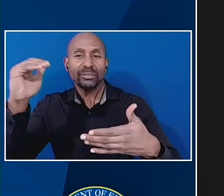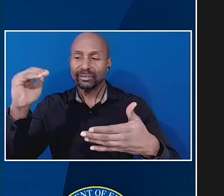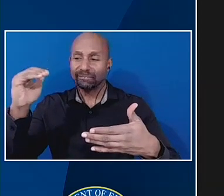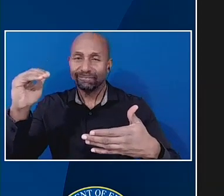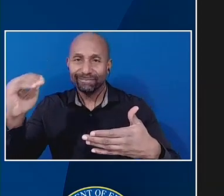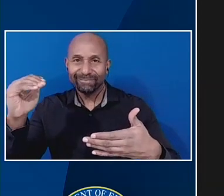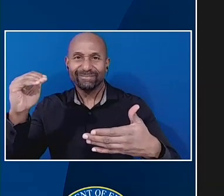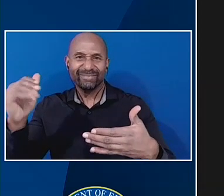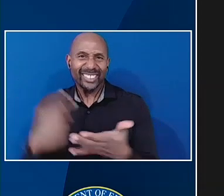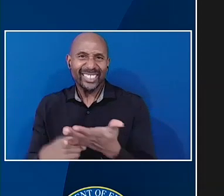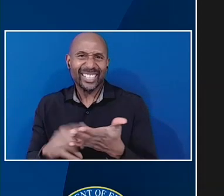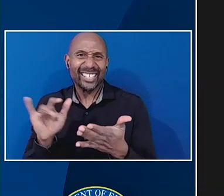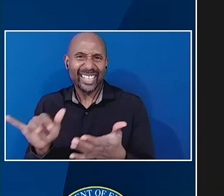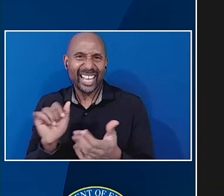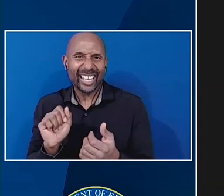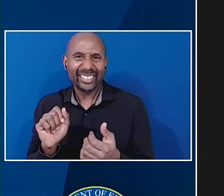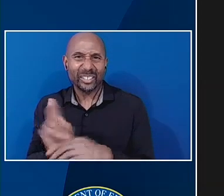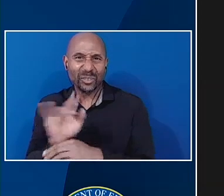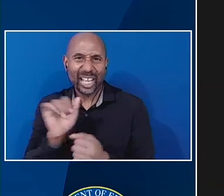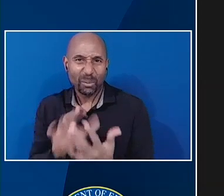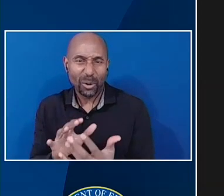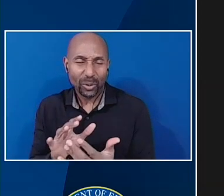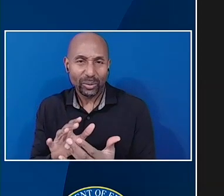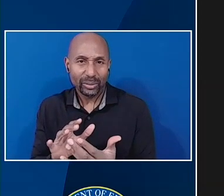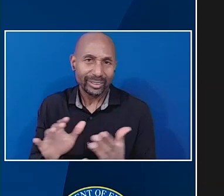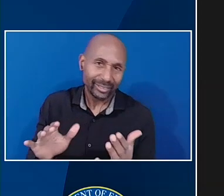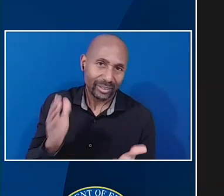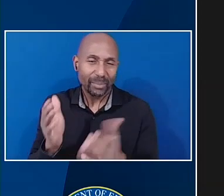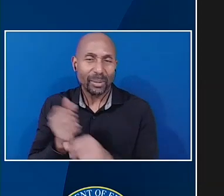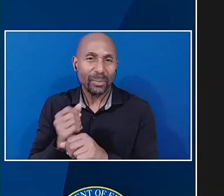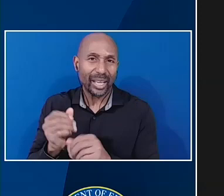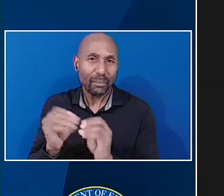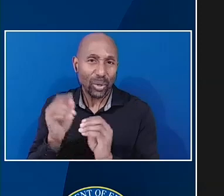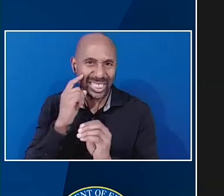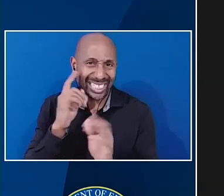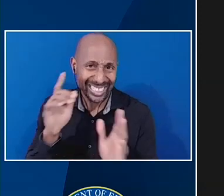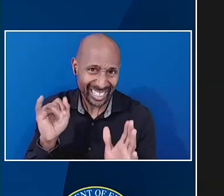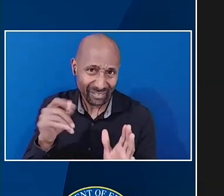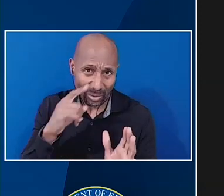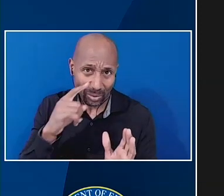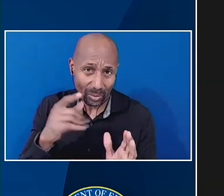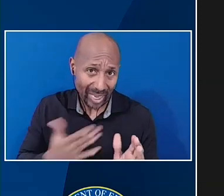Do folks want to begin questions and comments for the committee's consideration